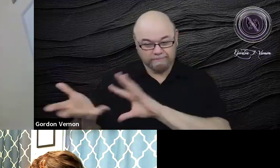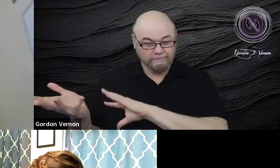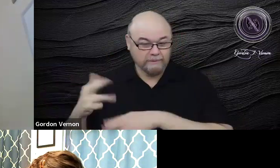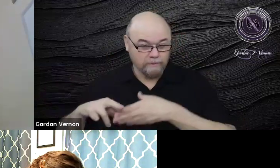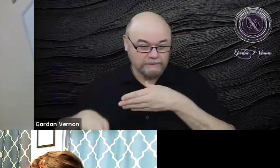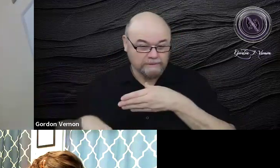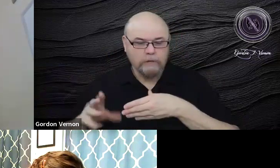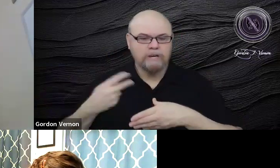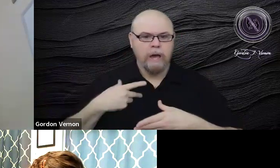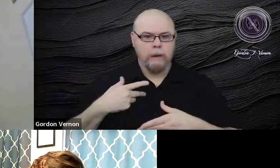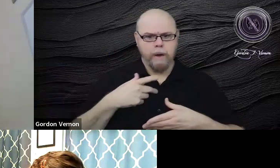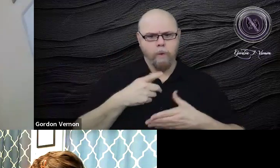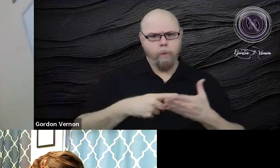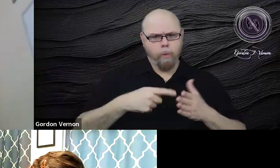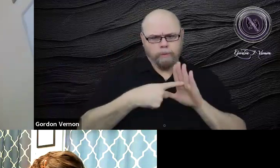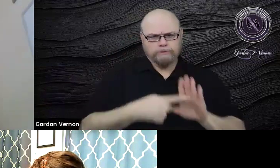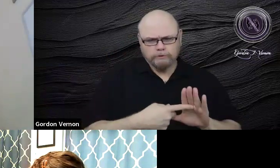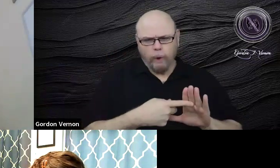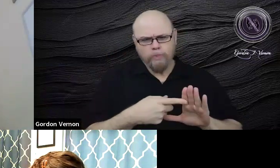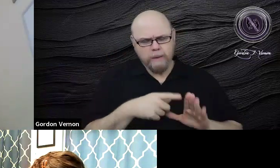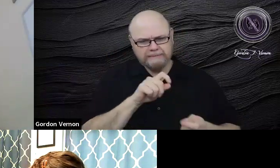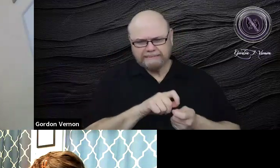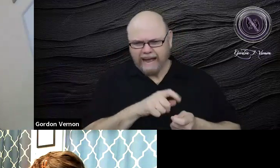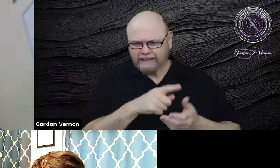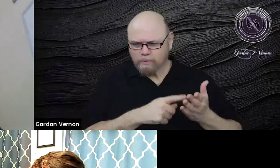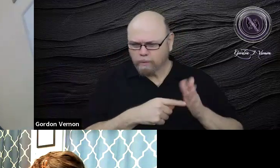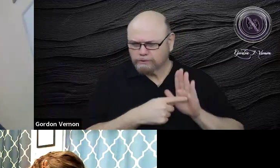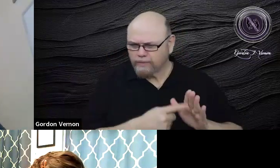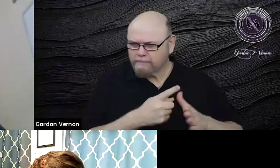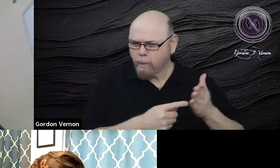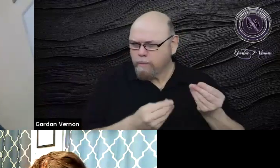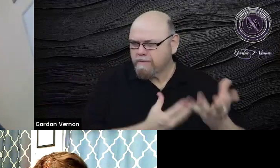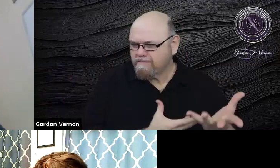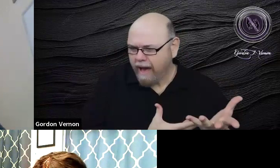And when our participant had to attend to the left,